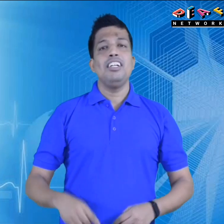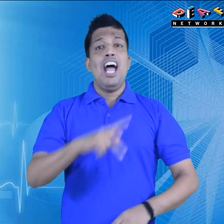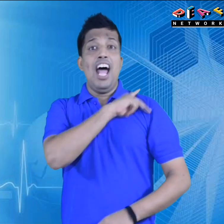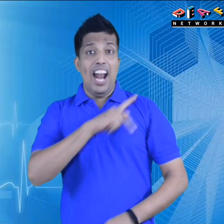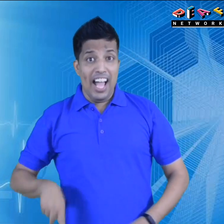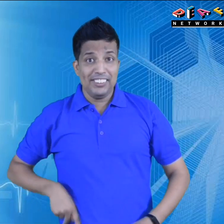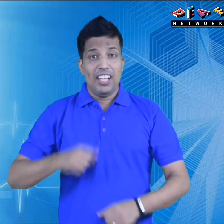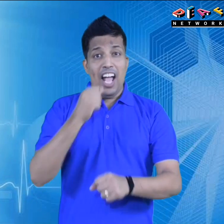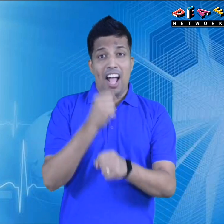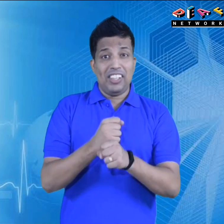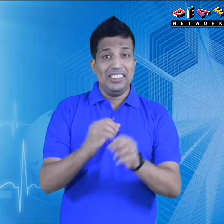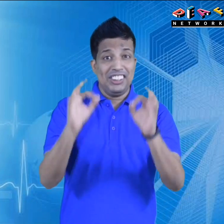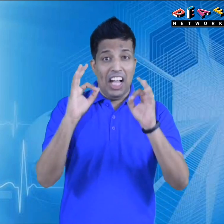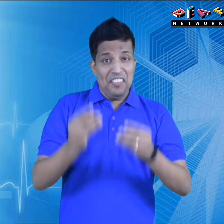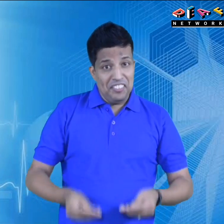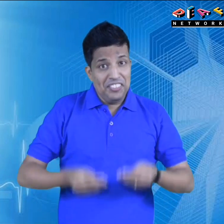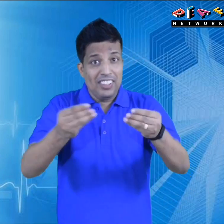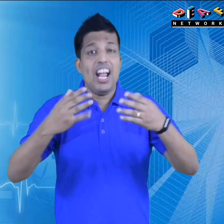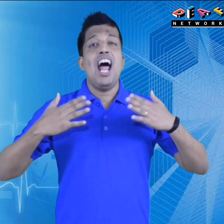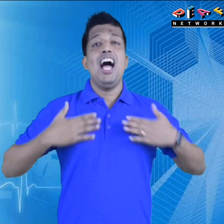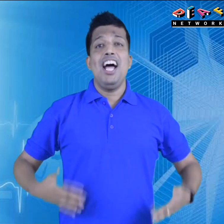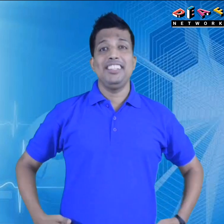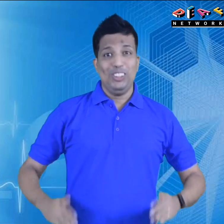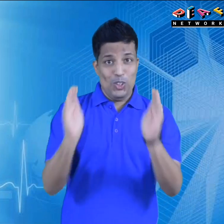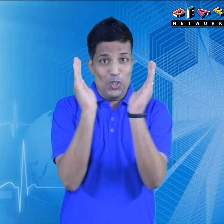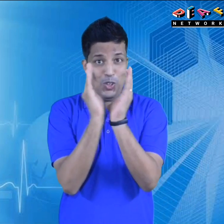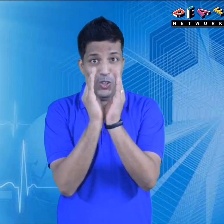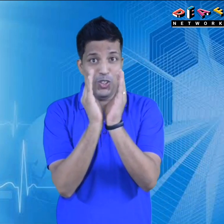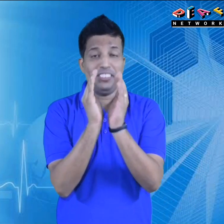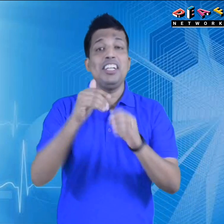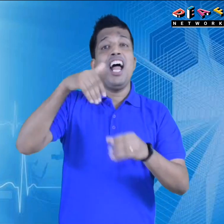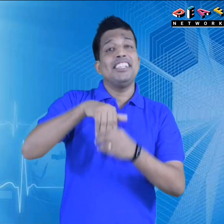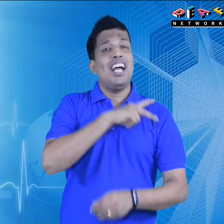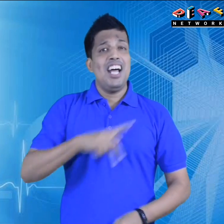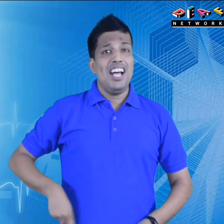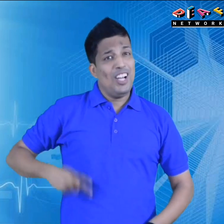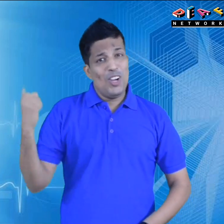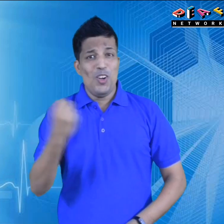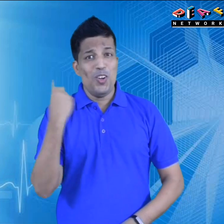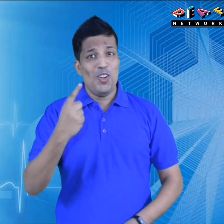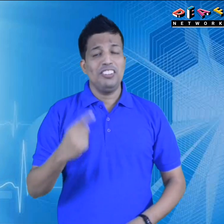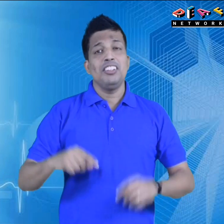Karnataka Govt had provided the health insurance within Karnataka only